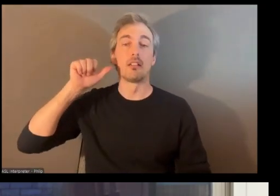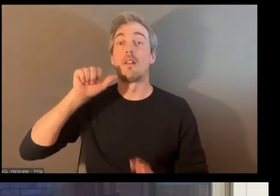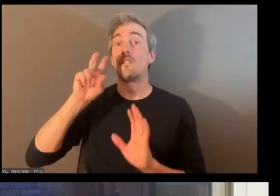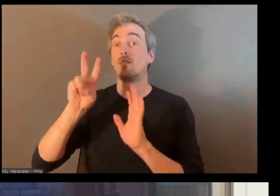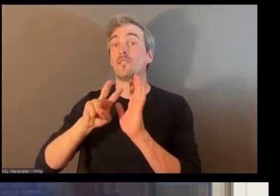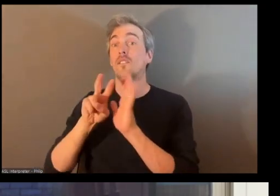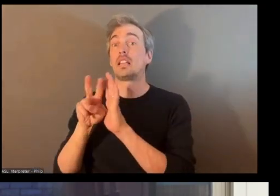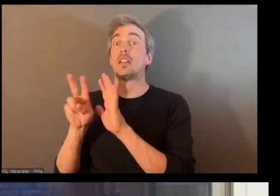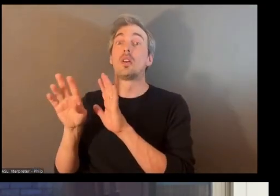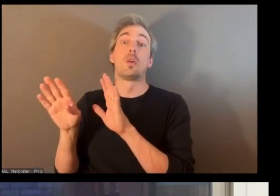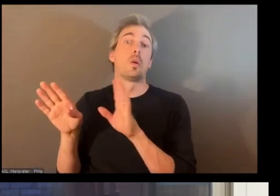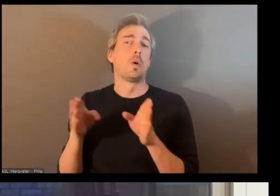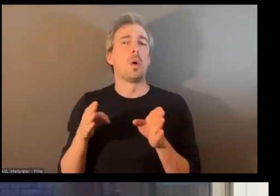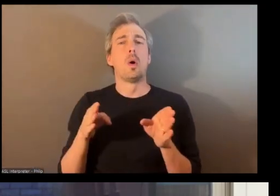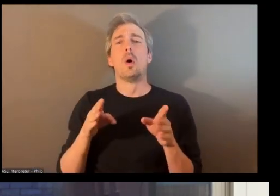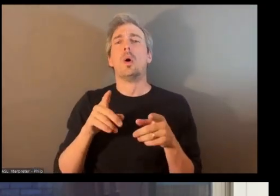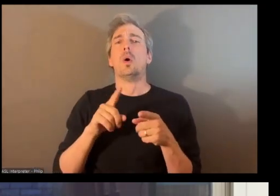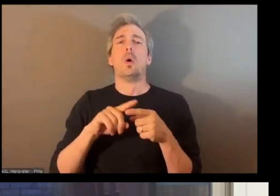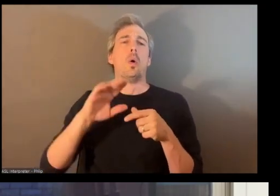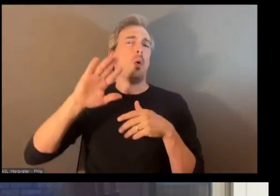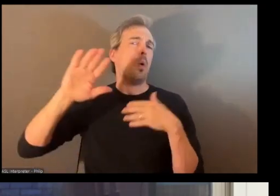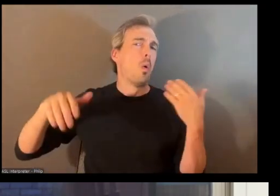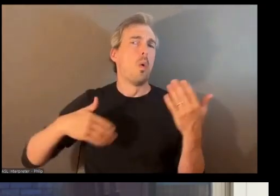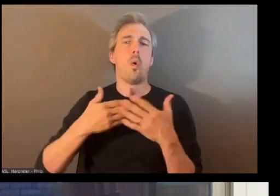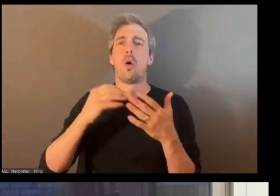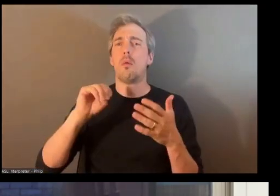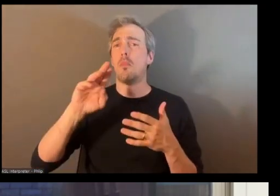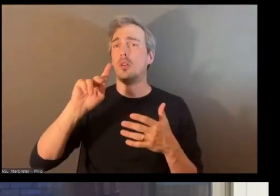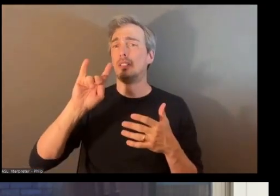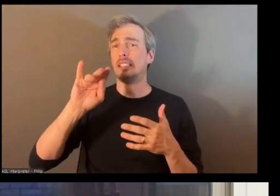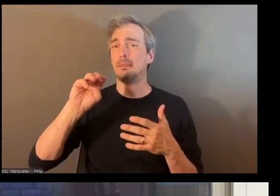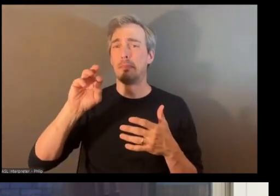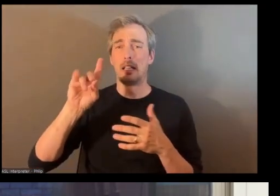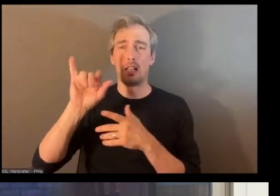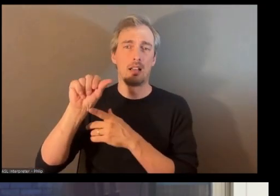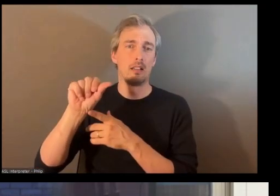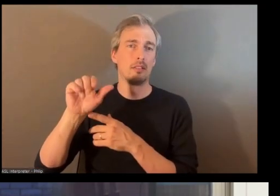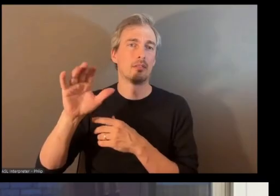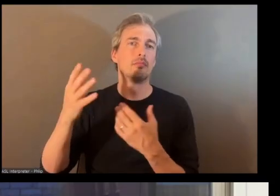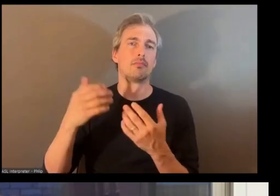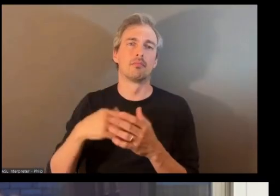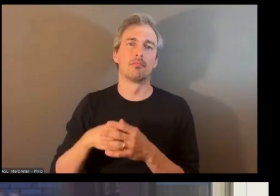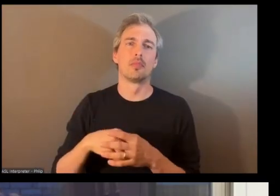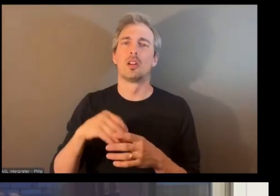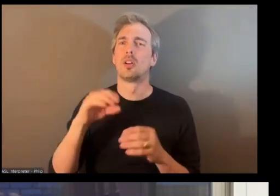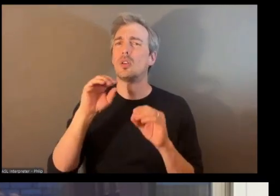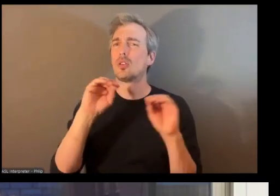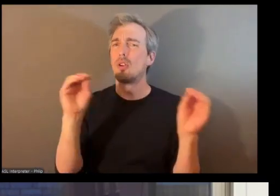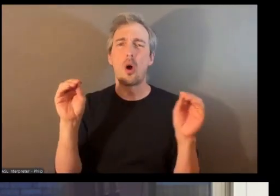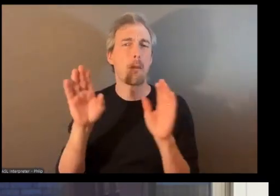background audio, autoplay, unnecessary pop-ups, and stuff moving around are... Not a friend.